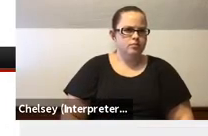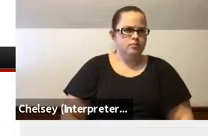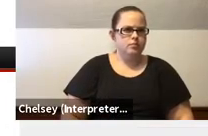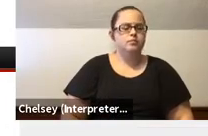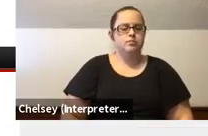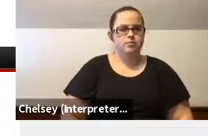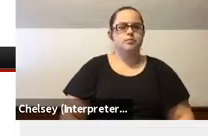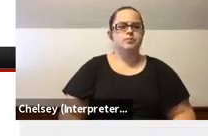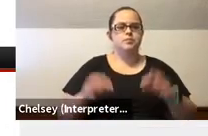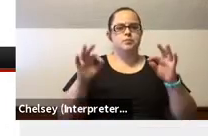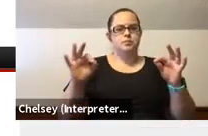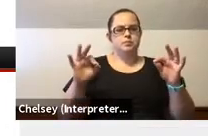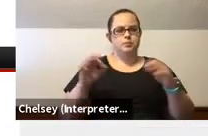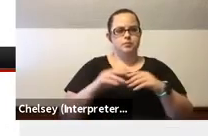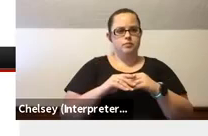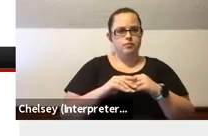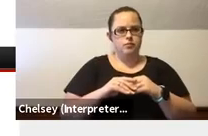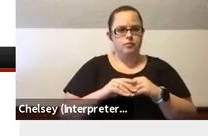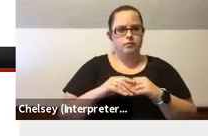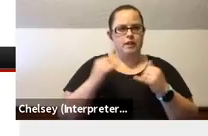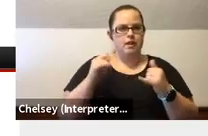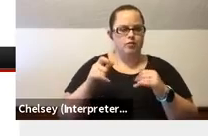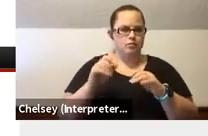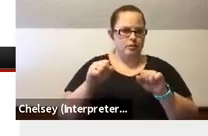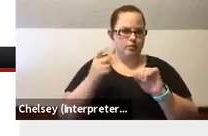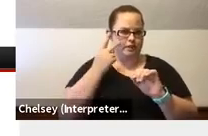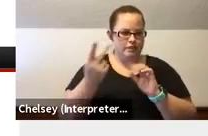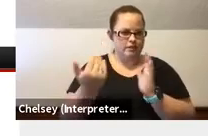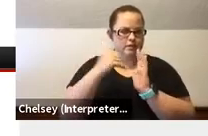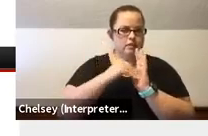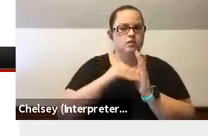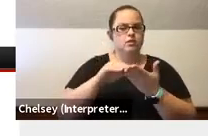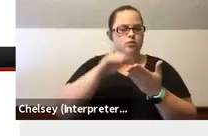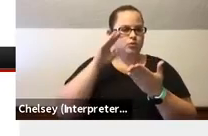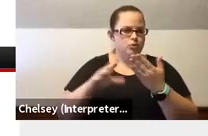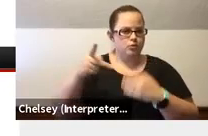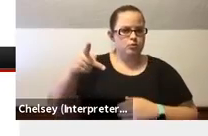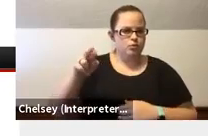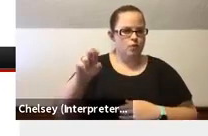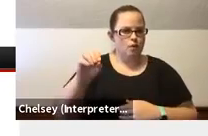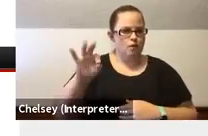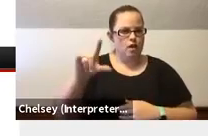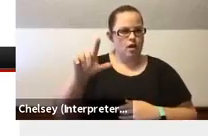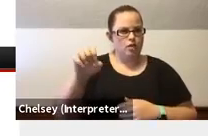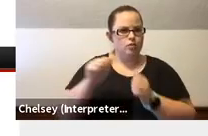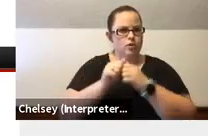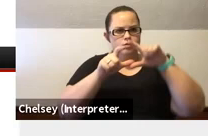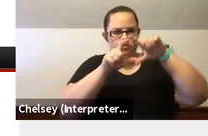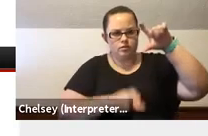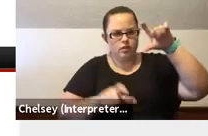Sage Talbot: Okay, we should be up and running again it should be the student profile here with your dashboard, you'll go to "List Accommodations."